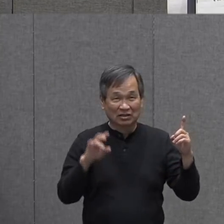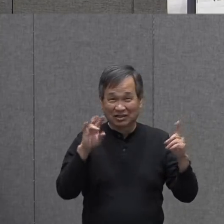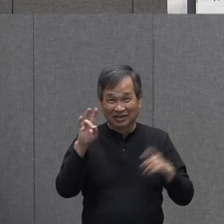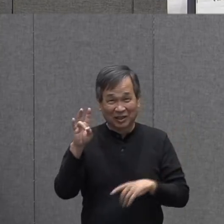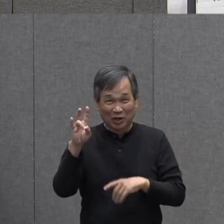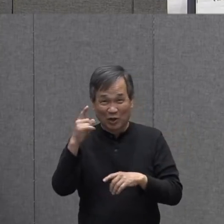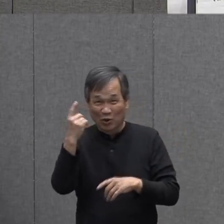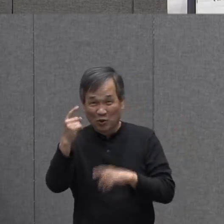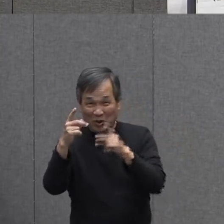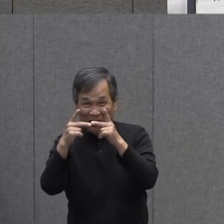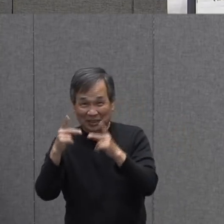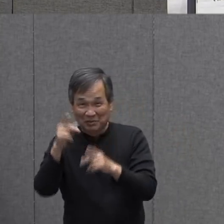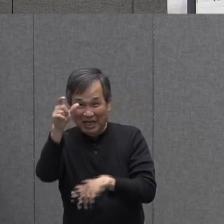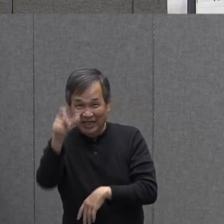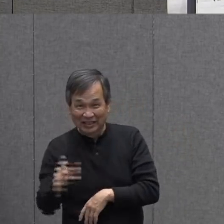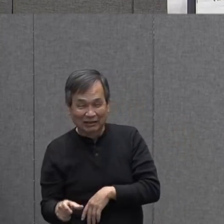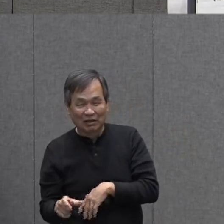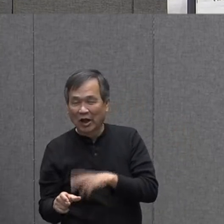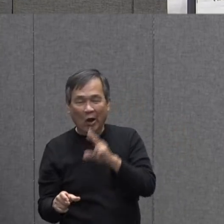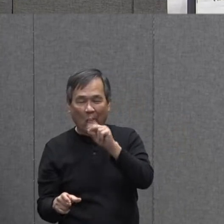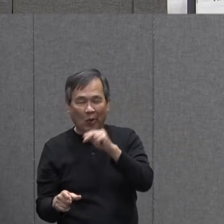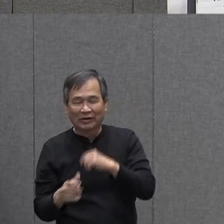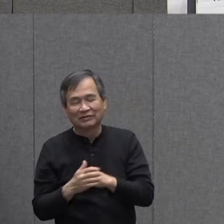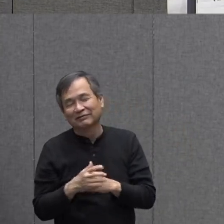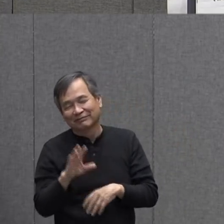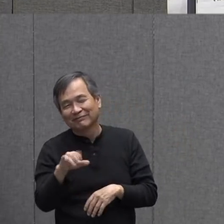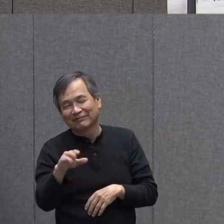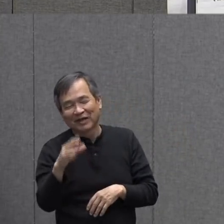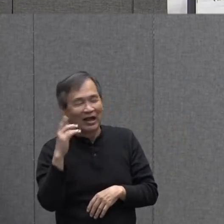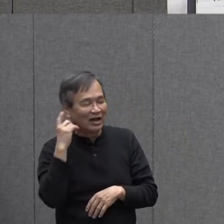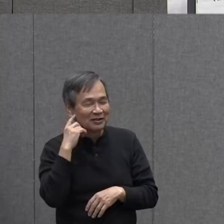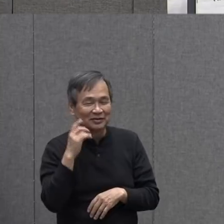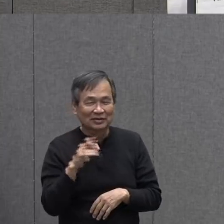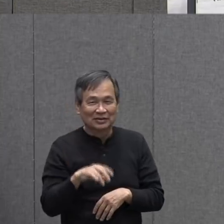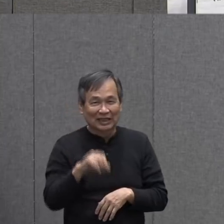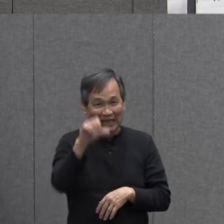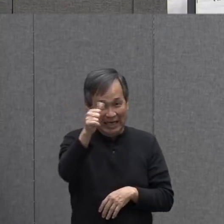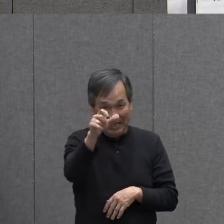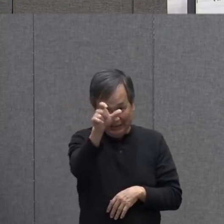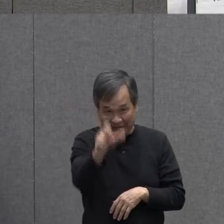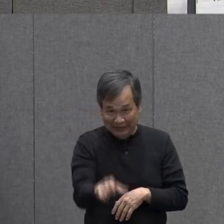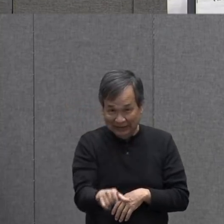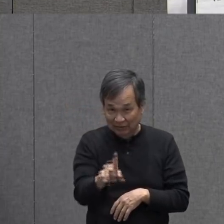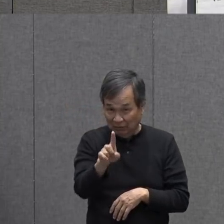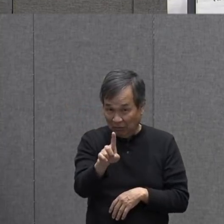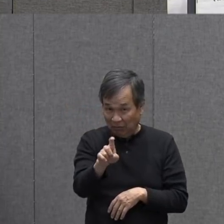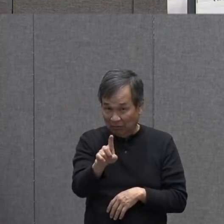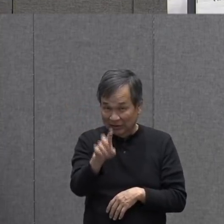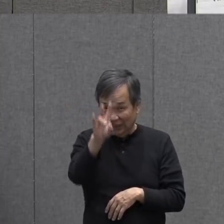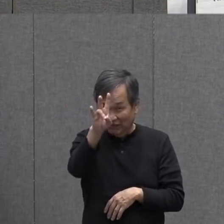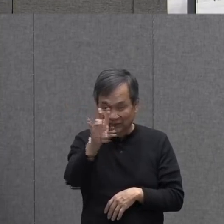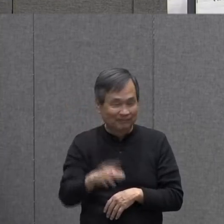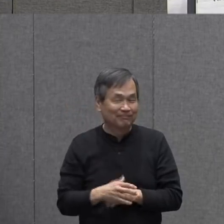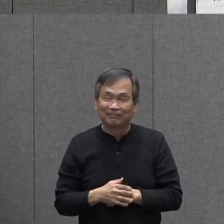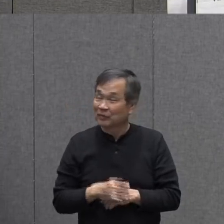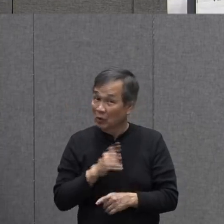I hear a shouting no. Okay I gotcha, I heard ya. Would it be in my tens? Nope, you're right.